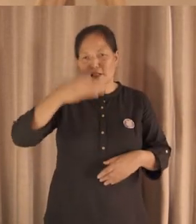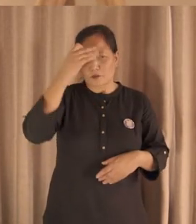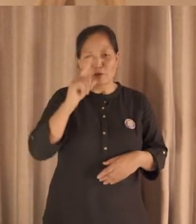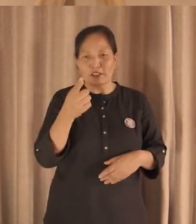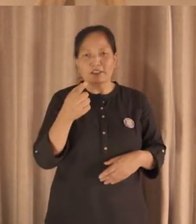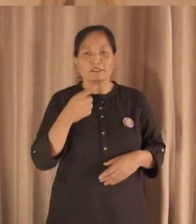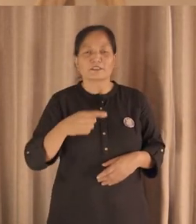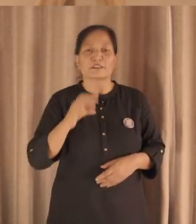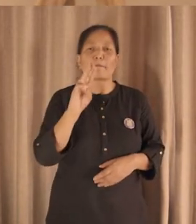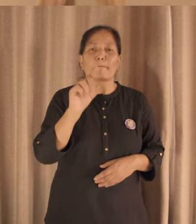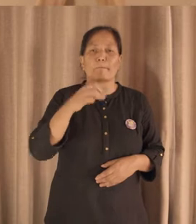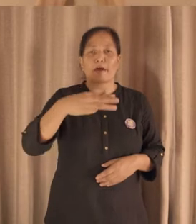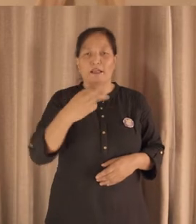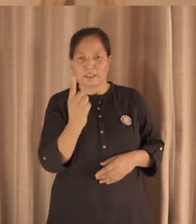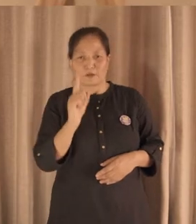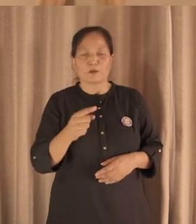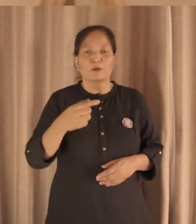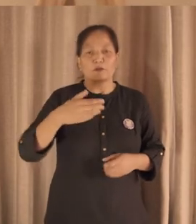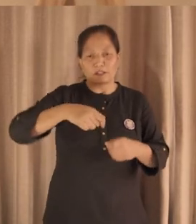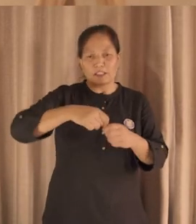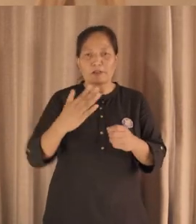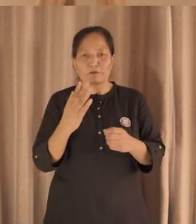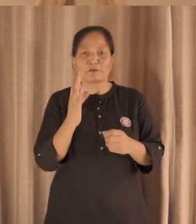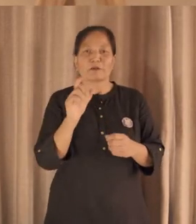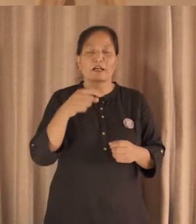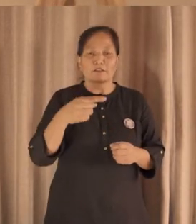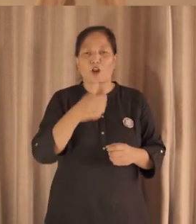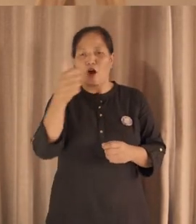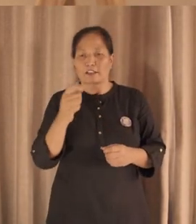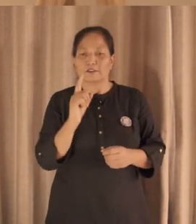a pig is uncivilized or that an eastern Kirati might not consume mutton culturally does not